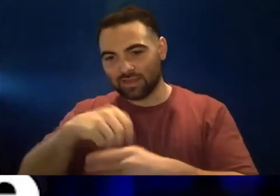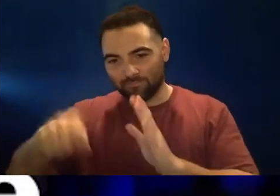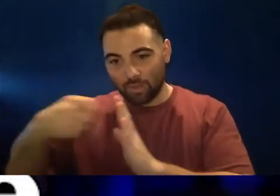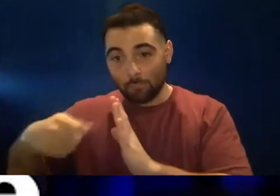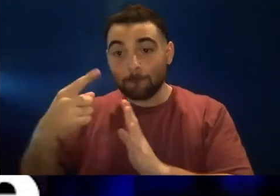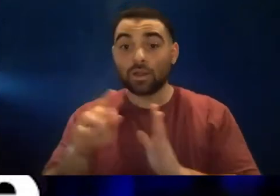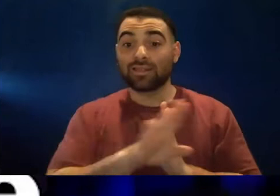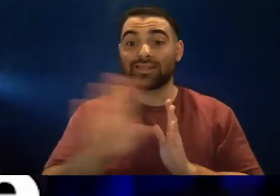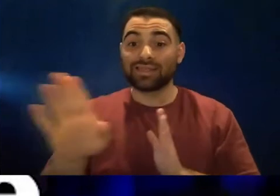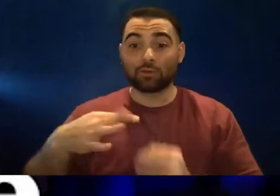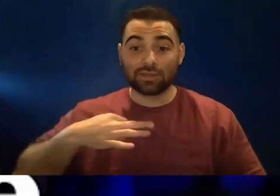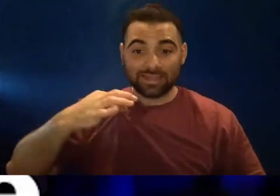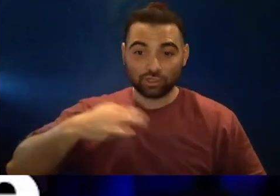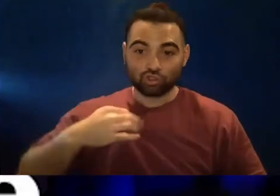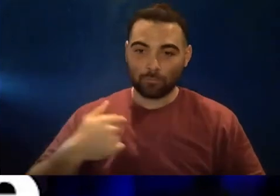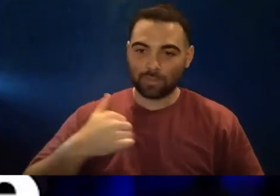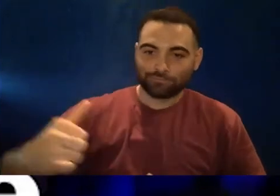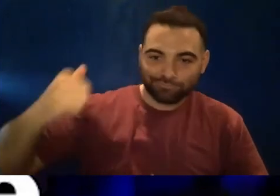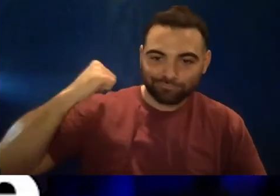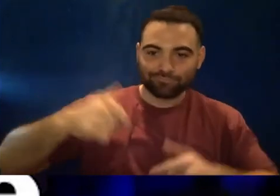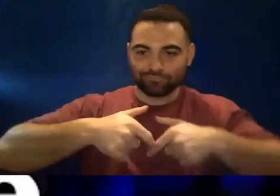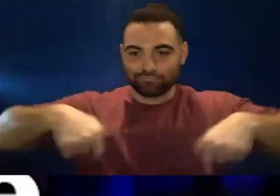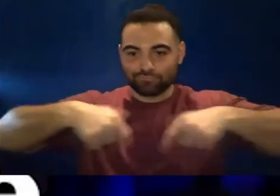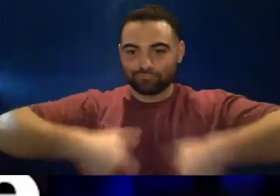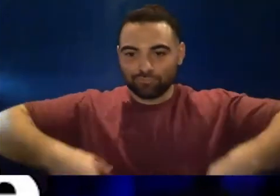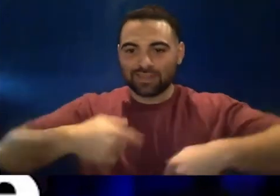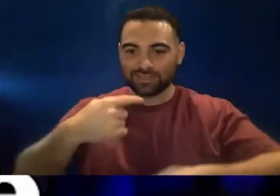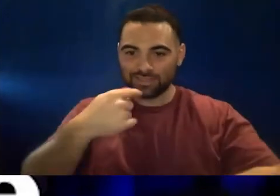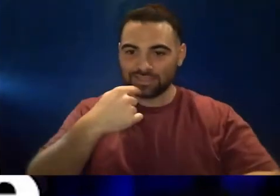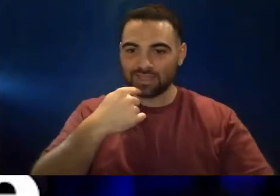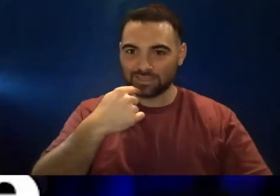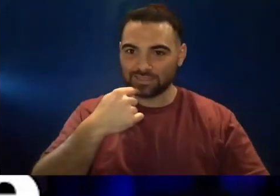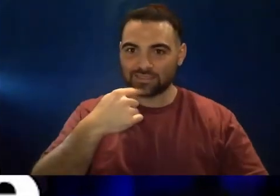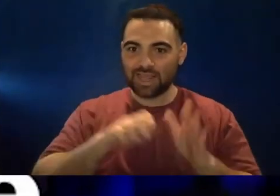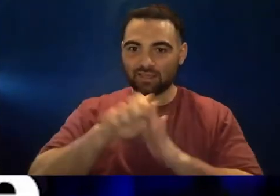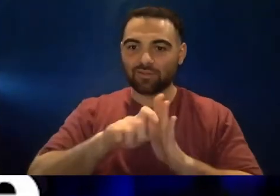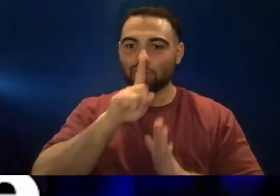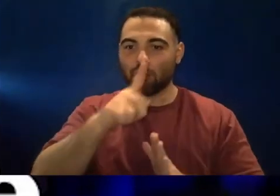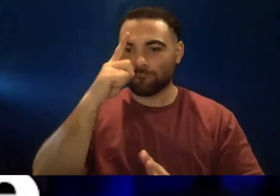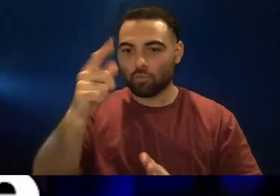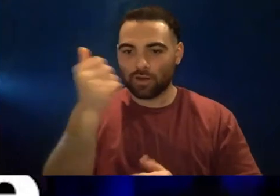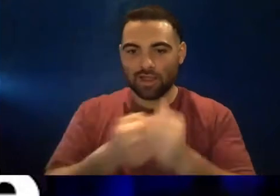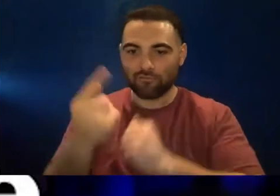and one of the main phrases that they speak when talking to this issue.